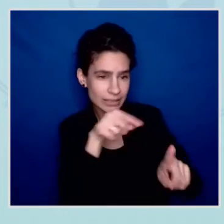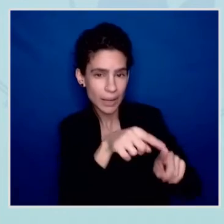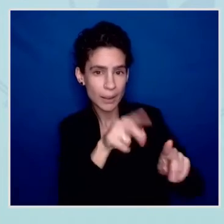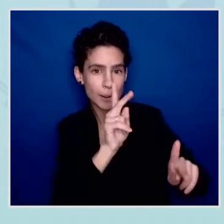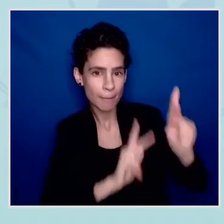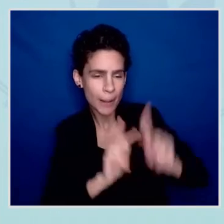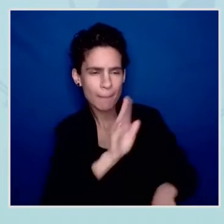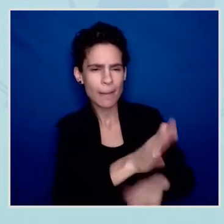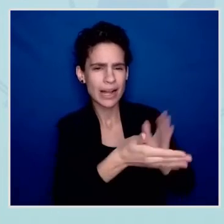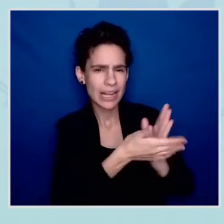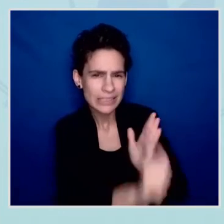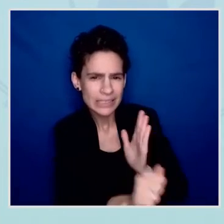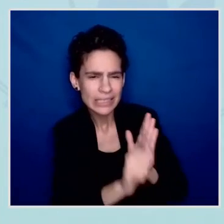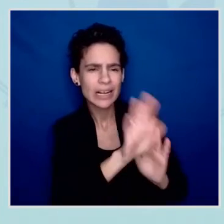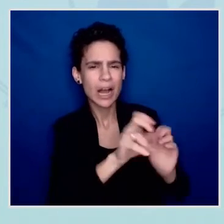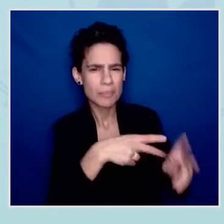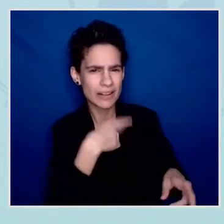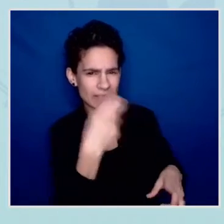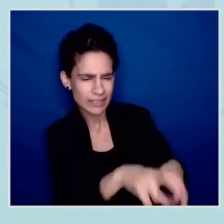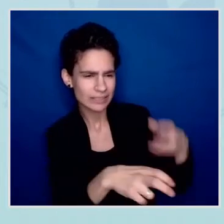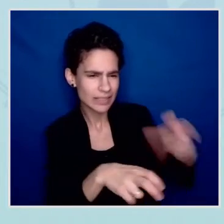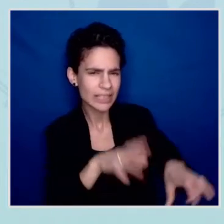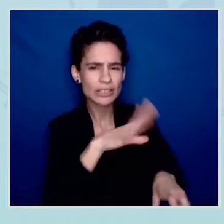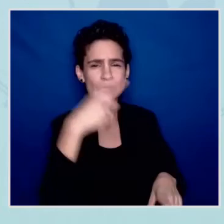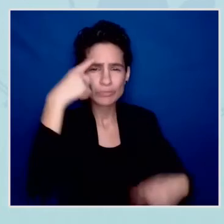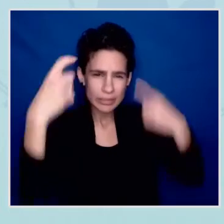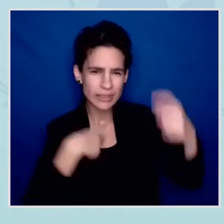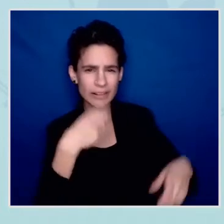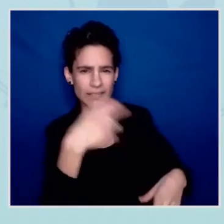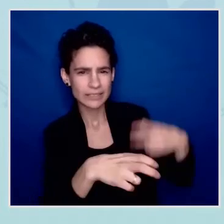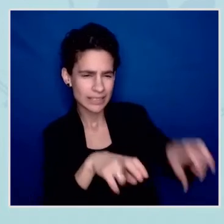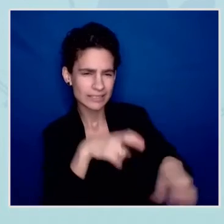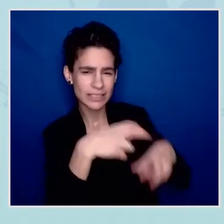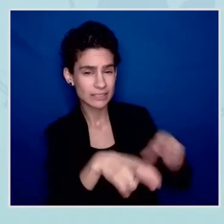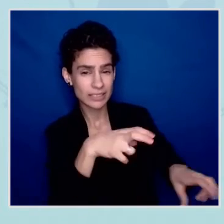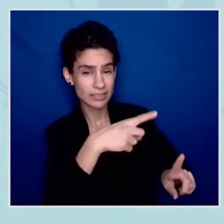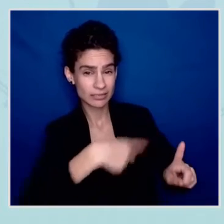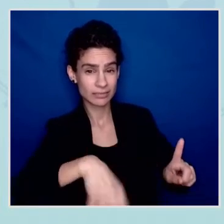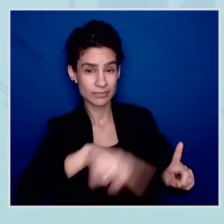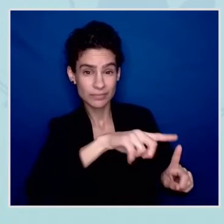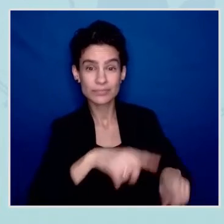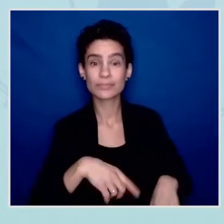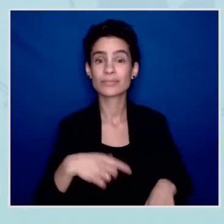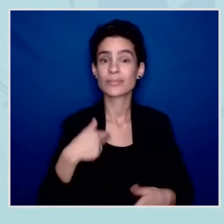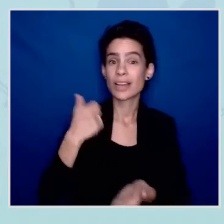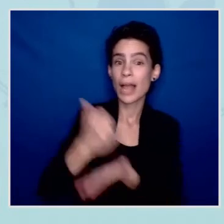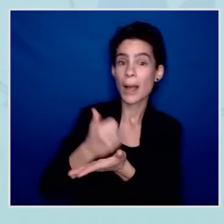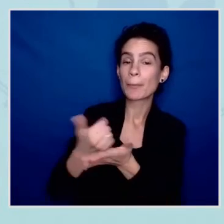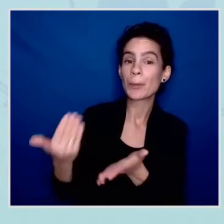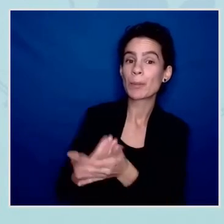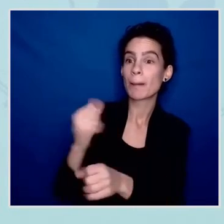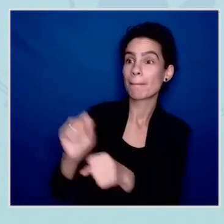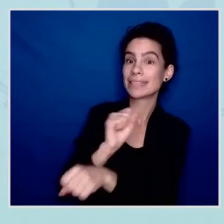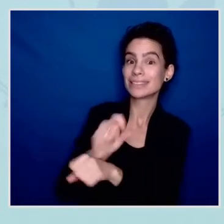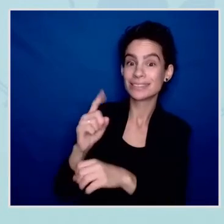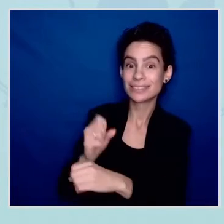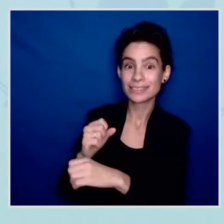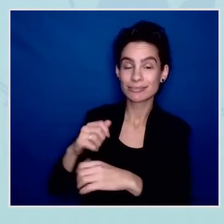COMING TOGETHER IN COMMON CAUSE . WE INVESTED IN OUR PEOPLE, IN